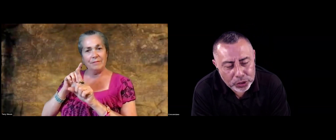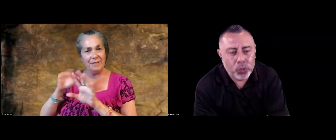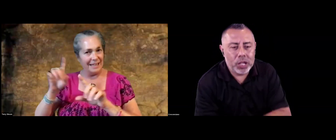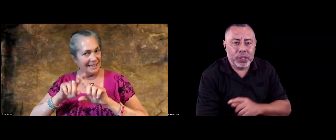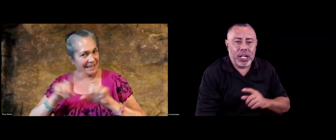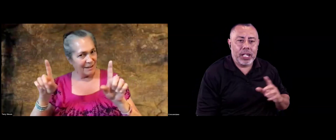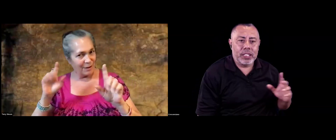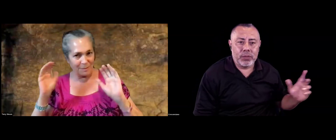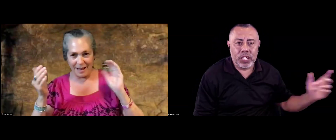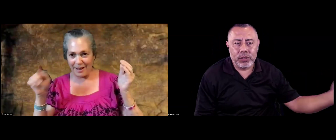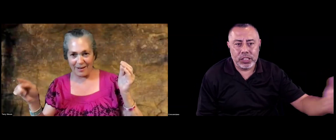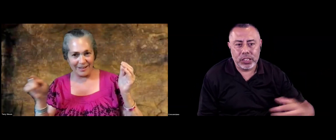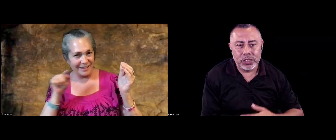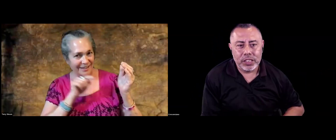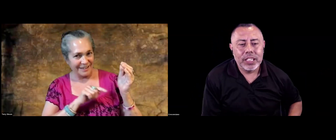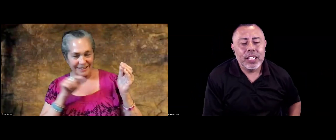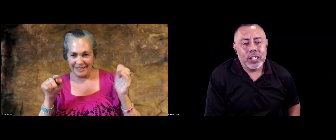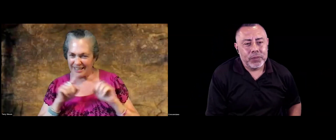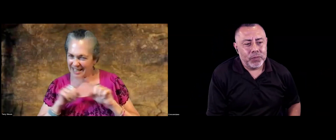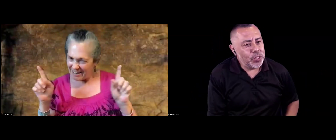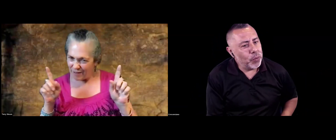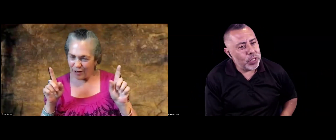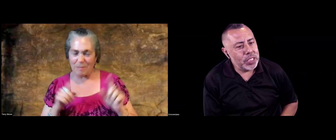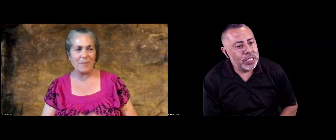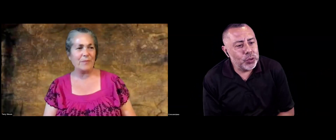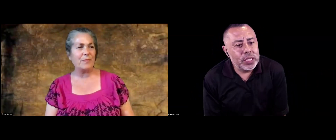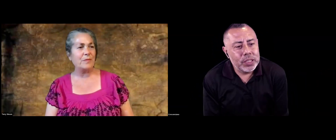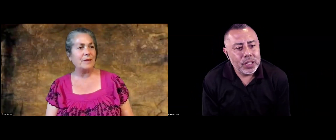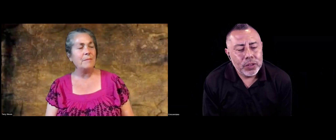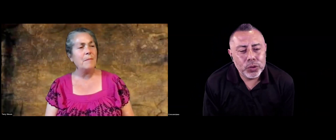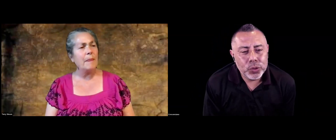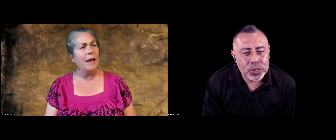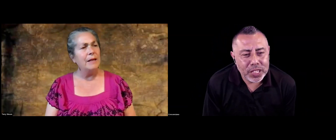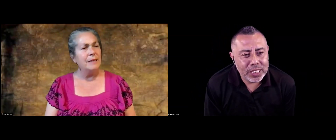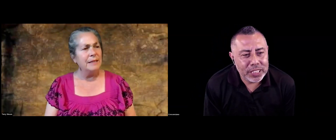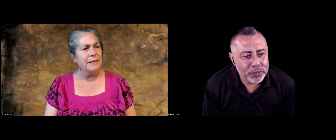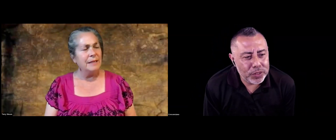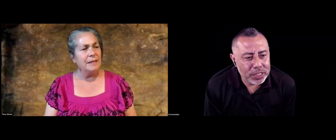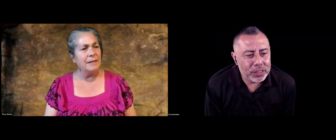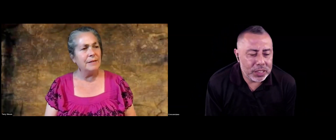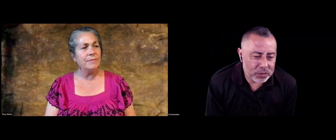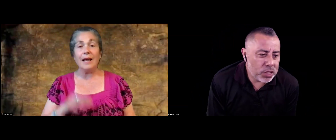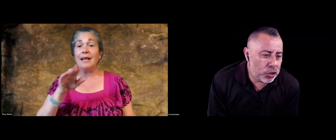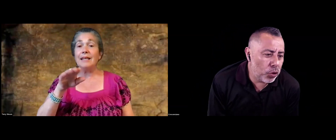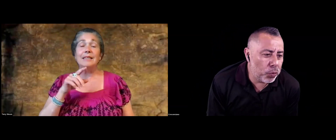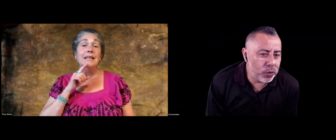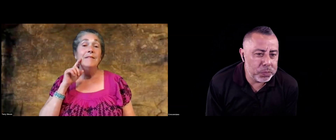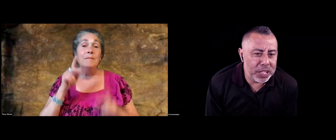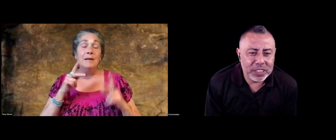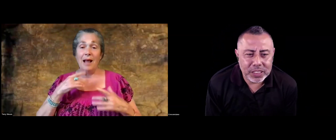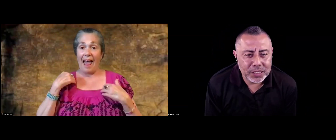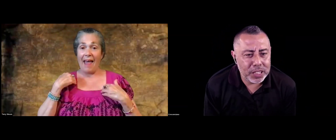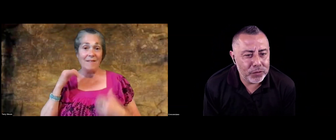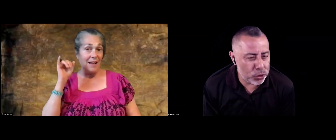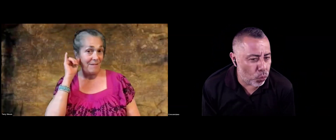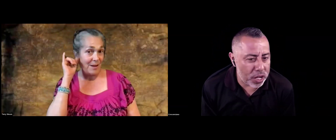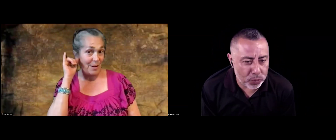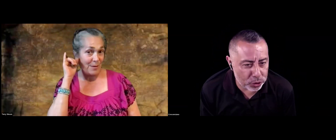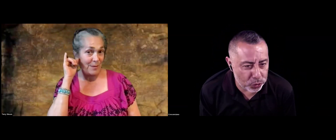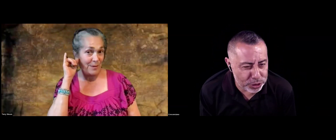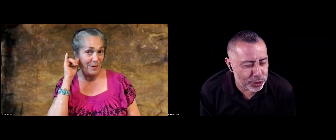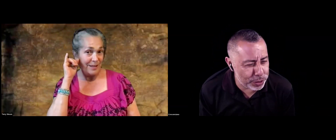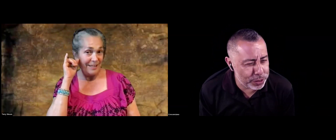They walk behind and around each other. For some reason they treat those who are signing differently and Tell more respect and the def just walk right through it.